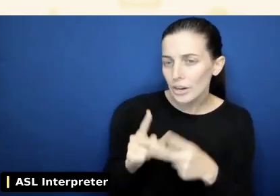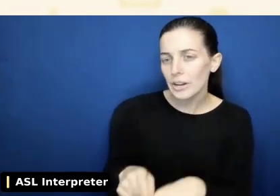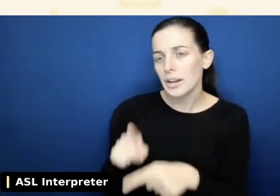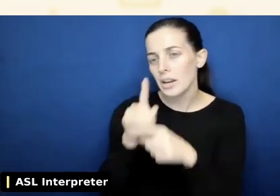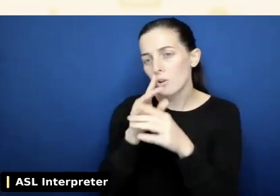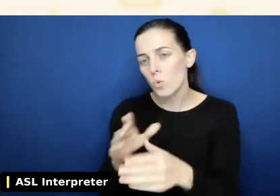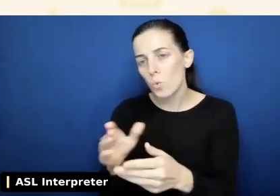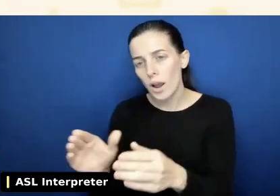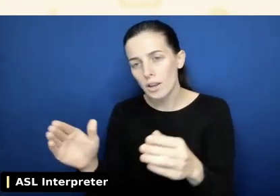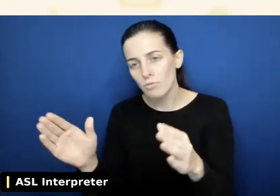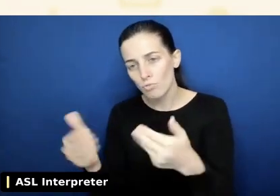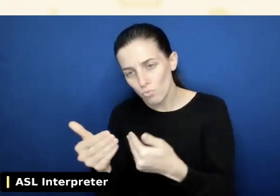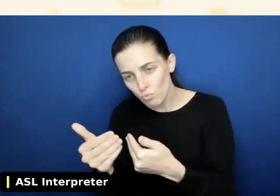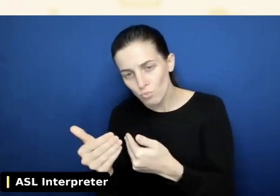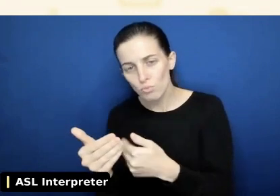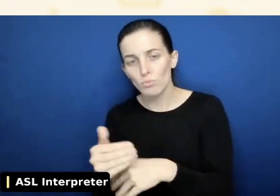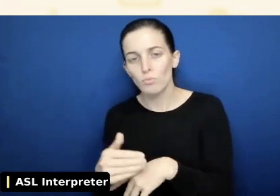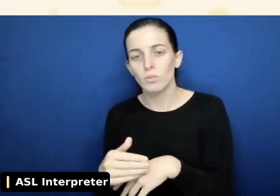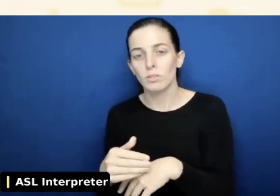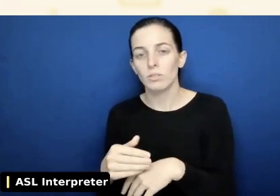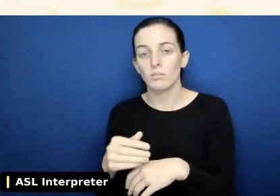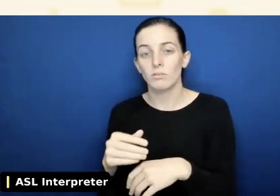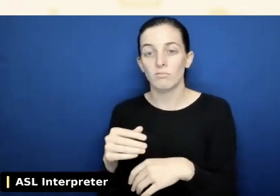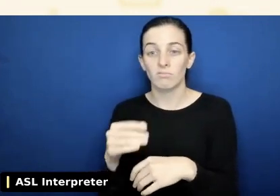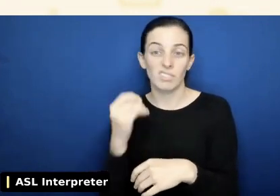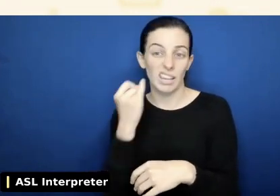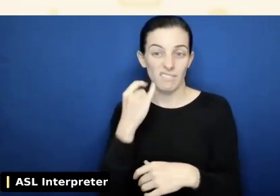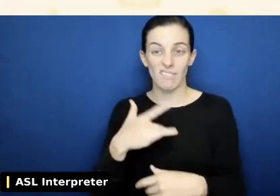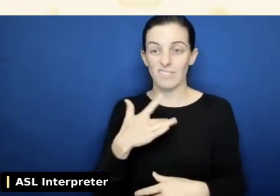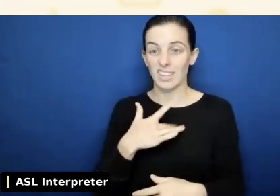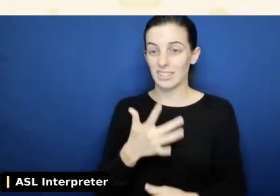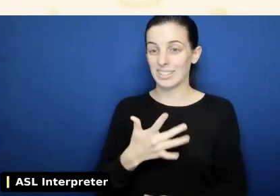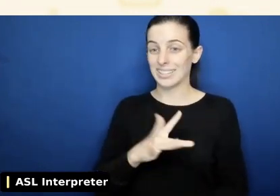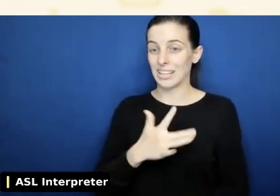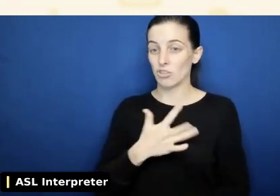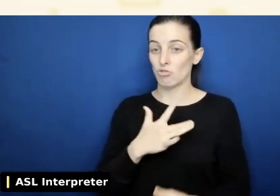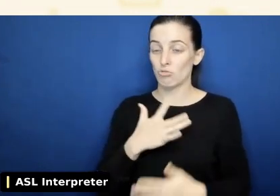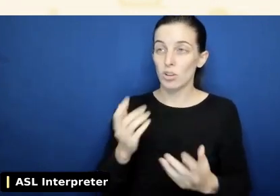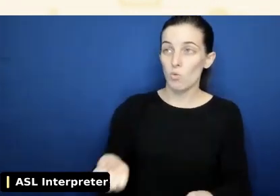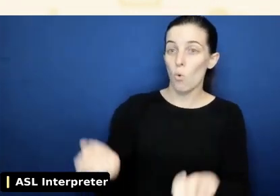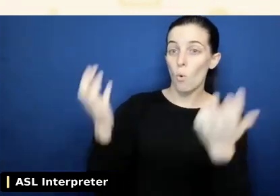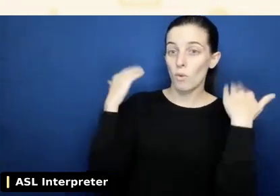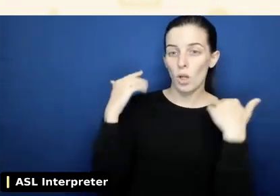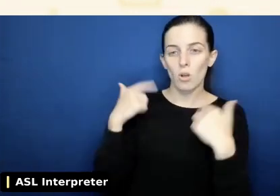where attendees can take a break from sensory overloads,